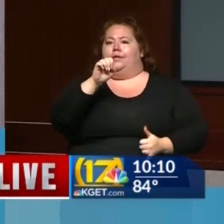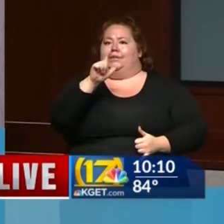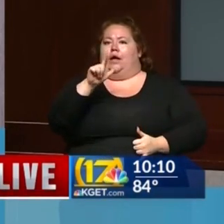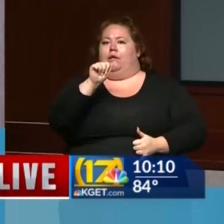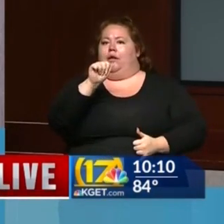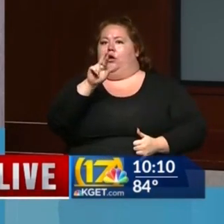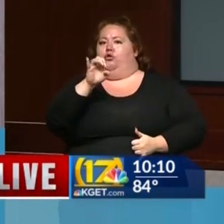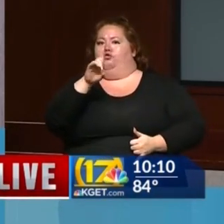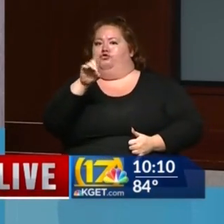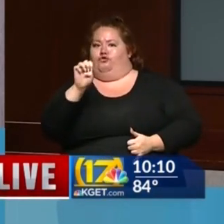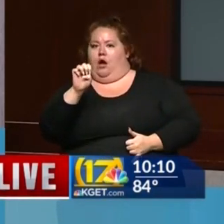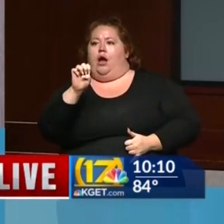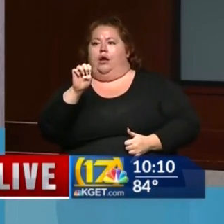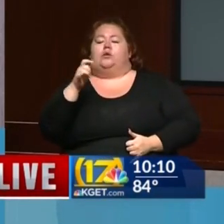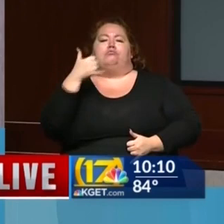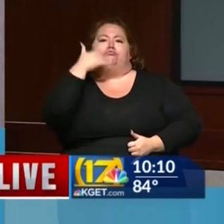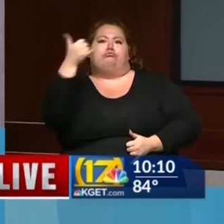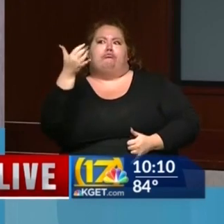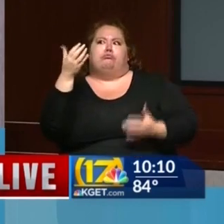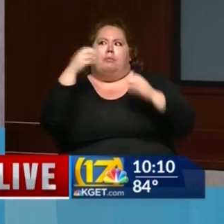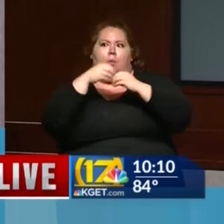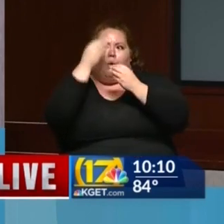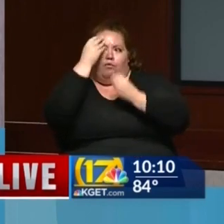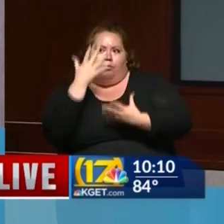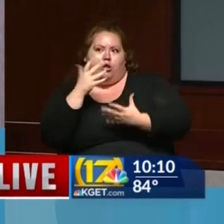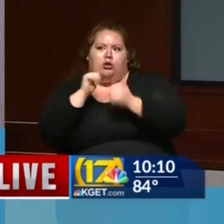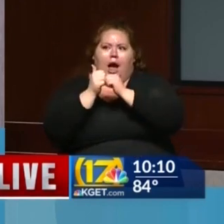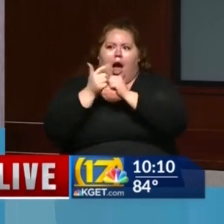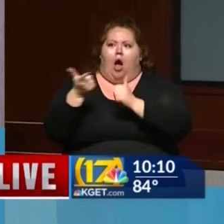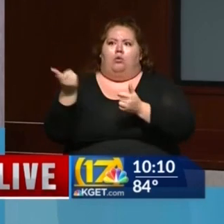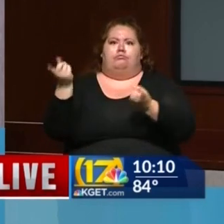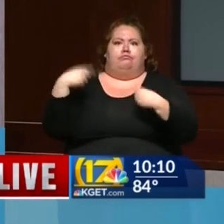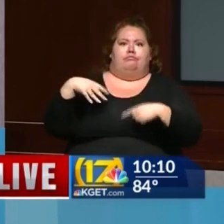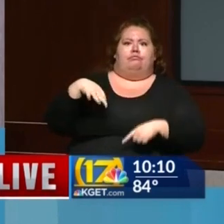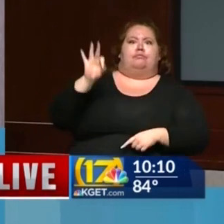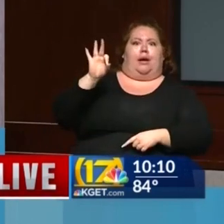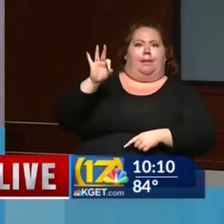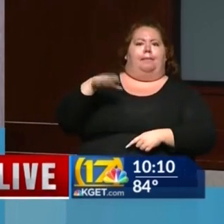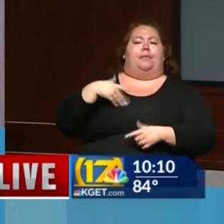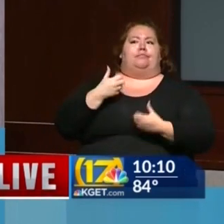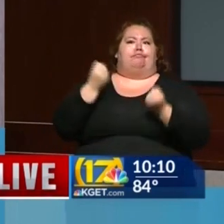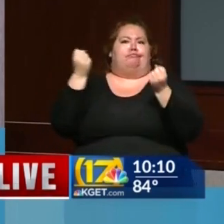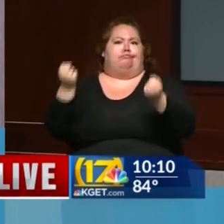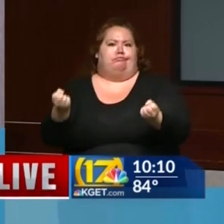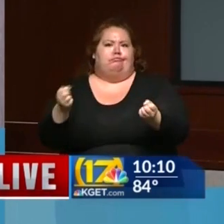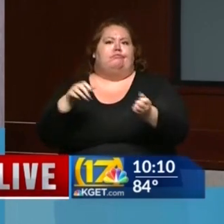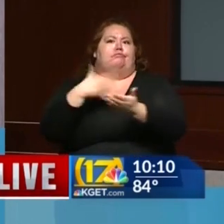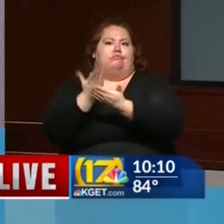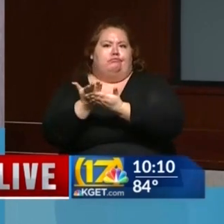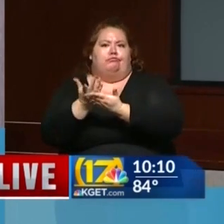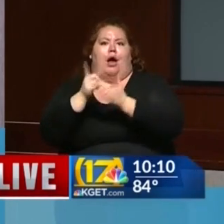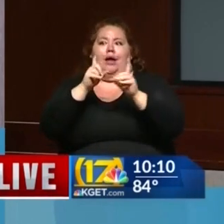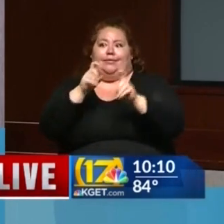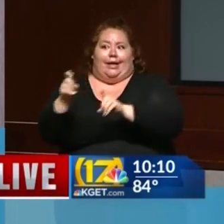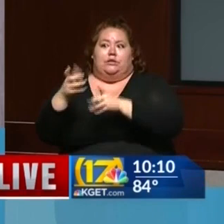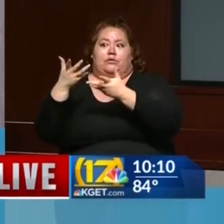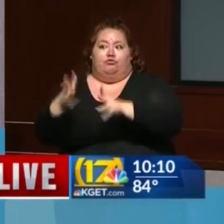IF IN THESE AREAS, AND YOU ARE INTERESTED, PLEASE CALL YOUR DIAL A RIDE TRANSIT PROVIDER FOR